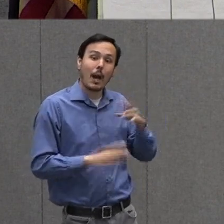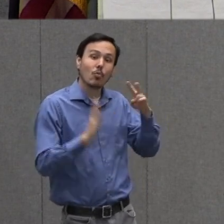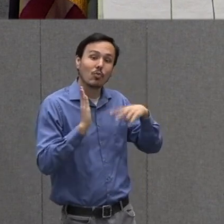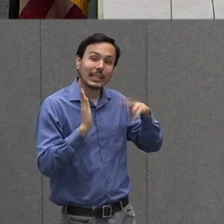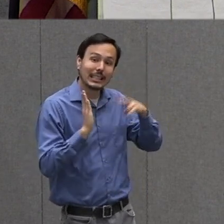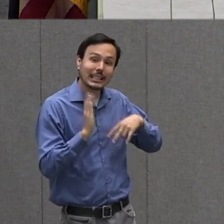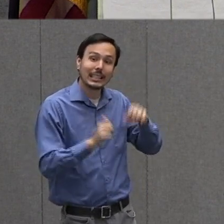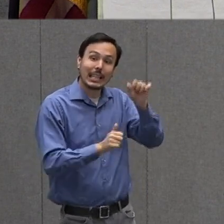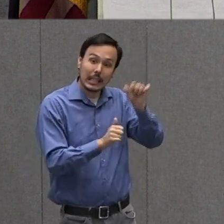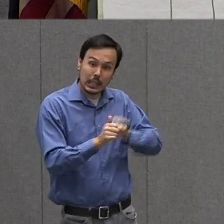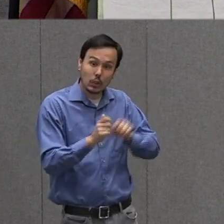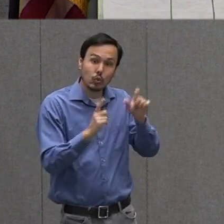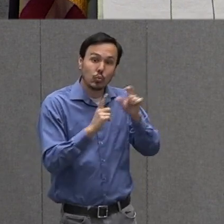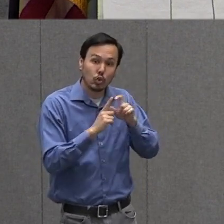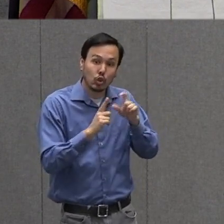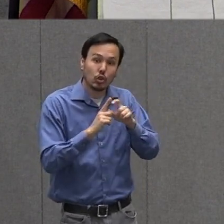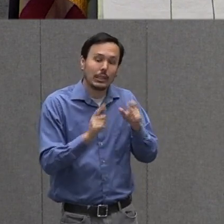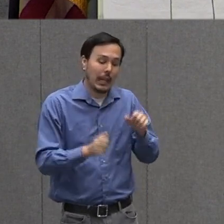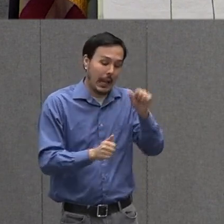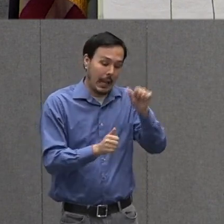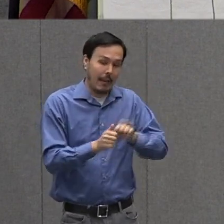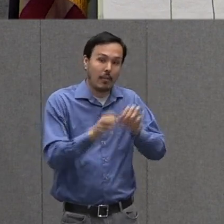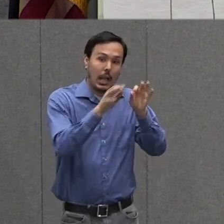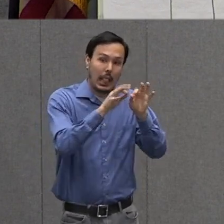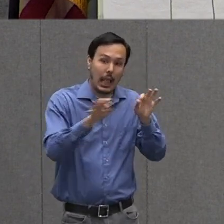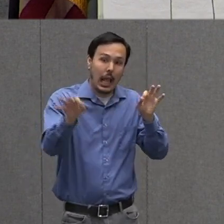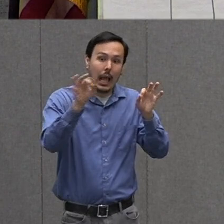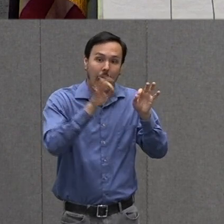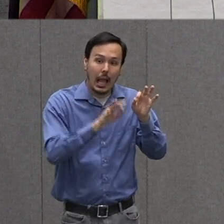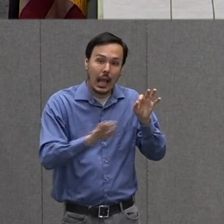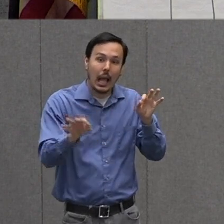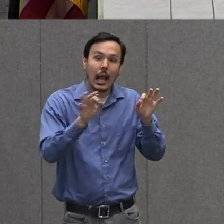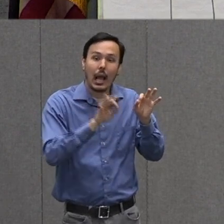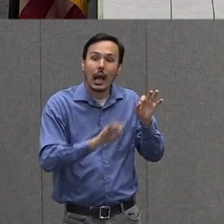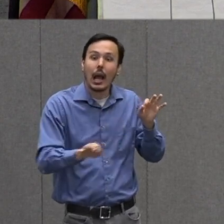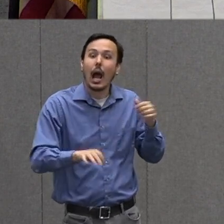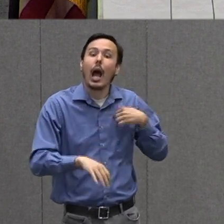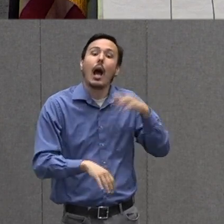I will go line by line, modeling good fluency as I read.